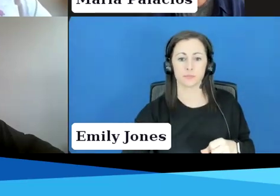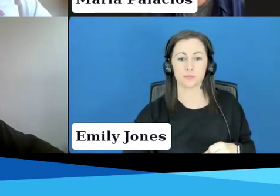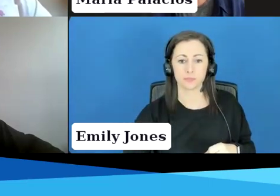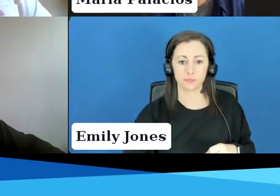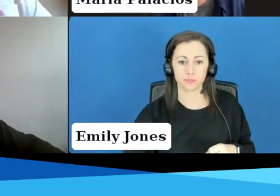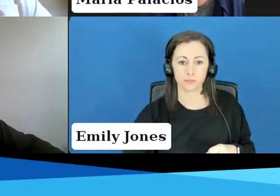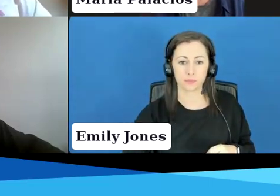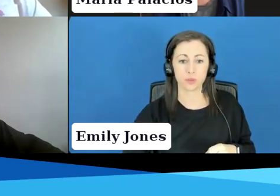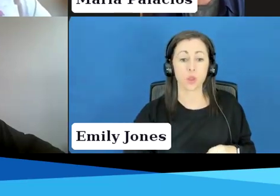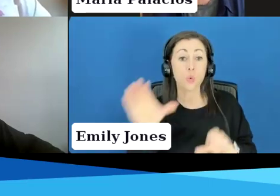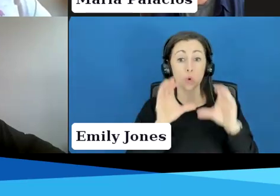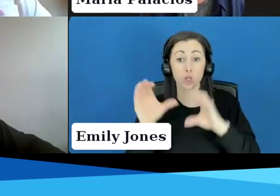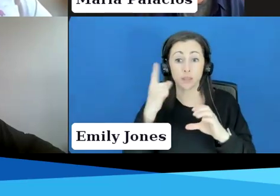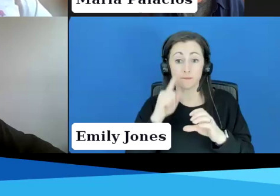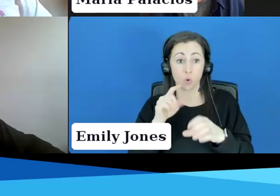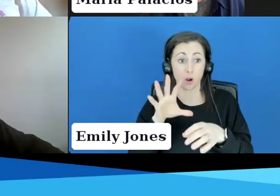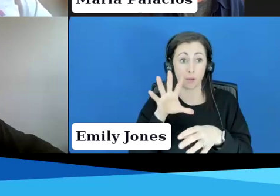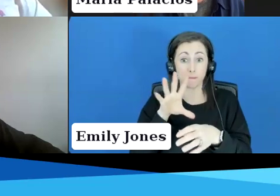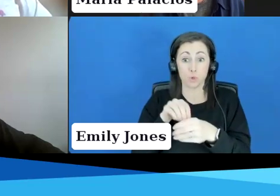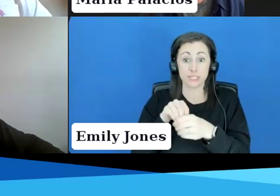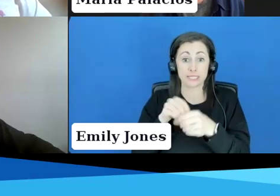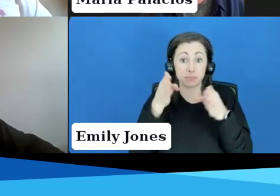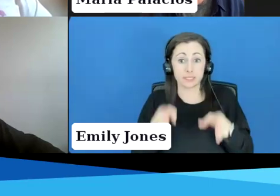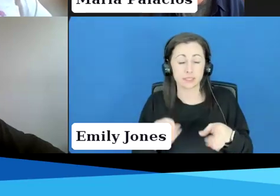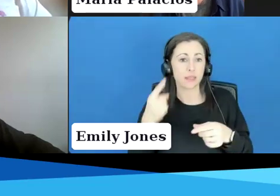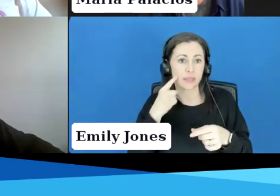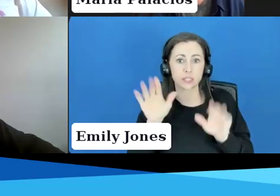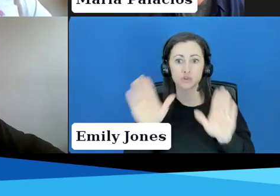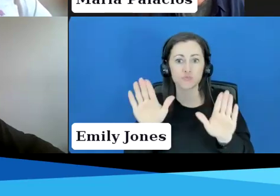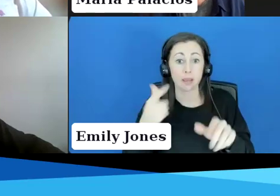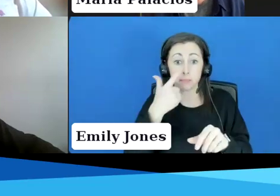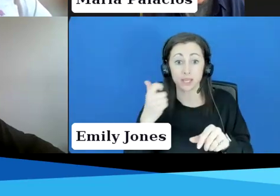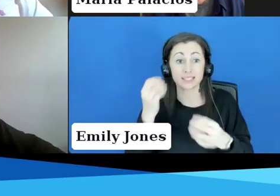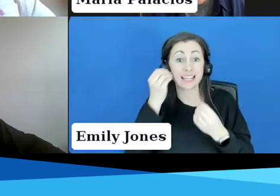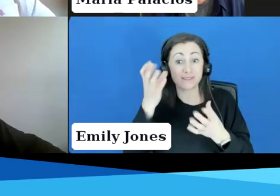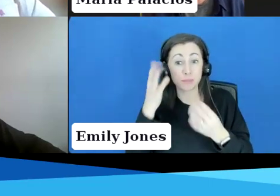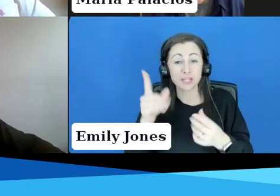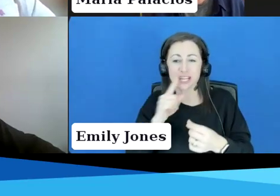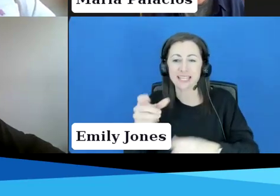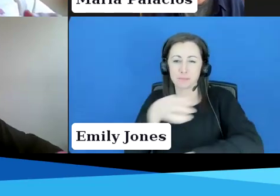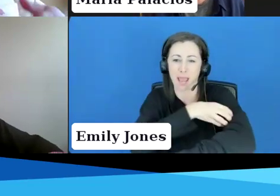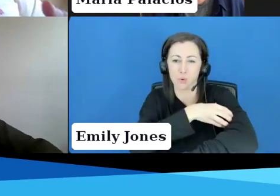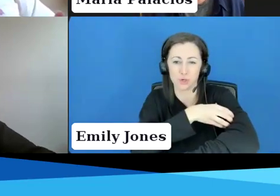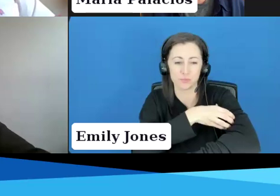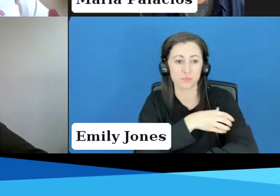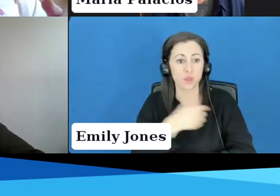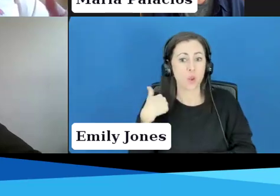I think it's great, because information's power. As we learned today, a lot of the things.